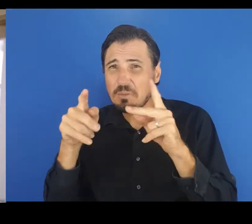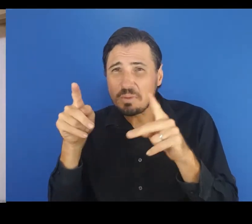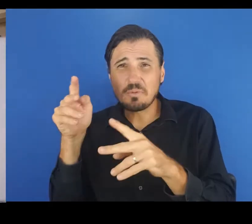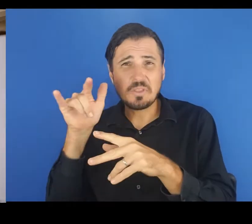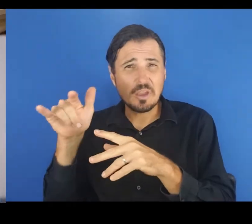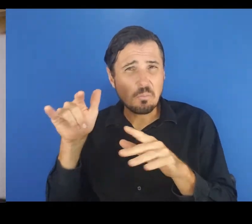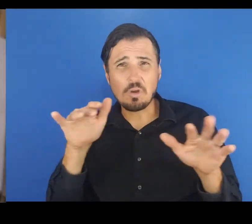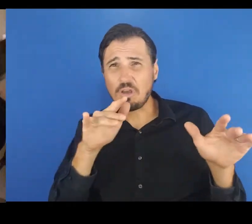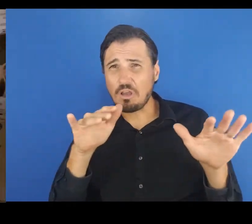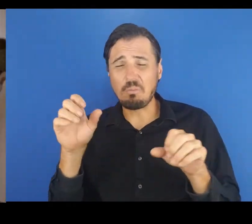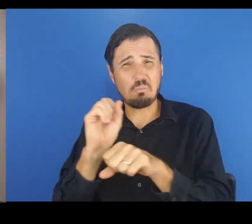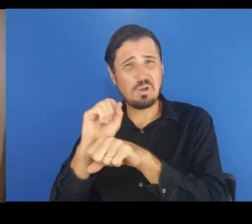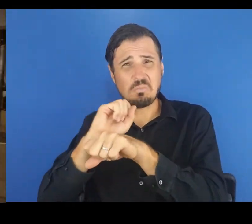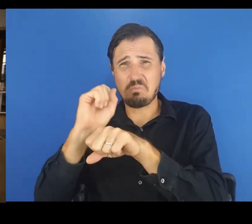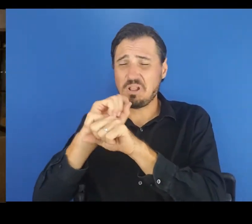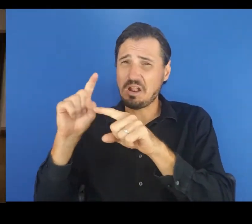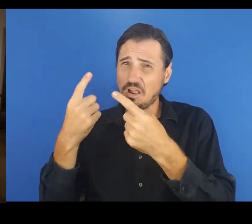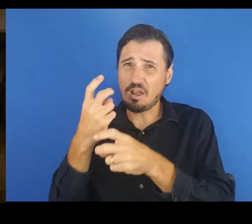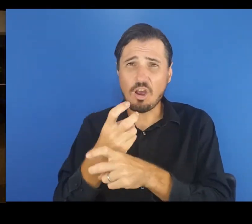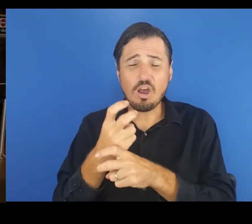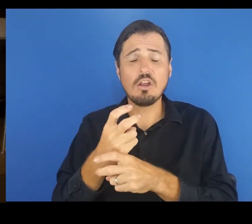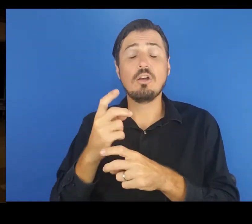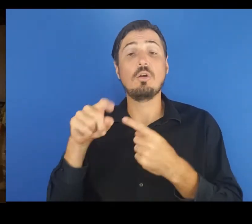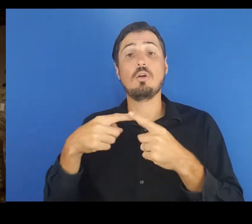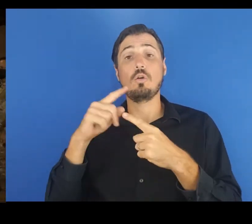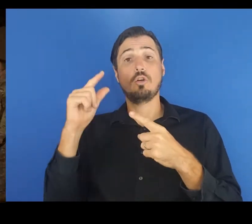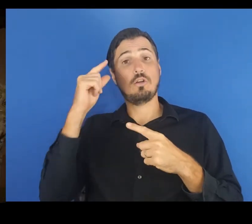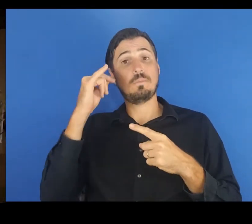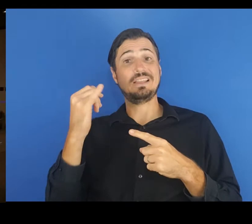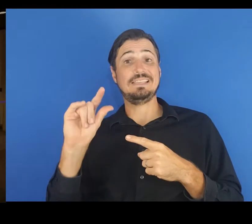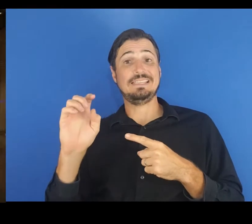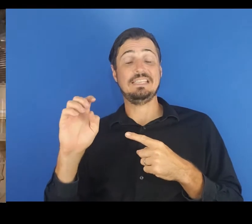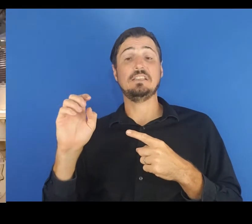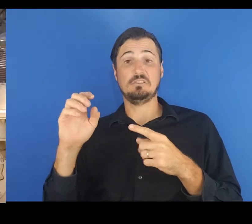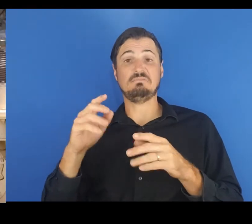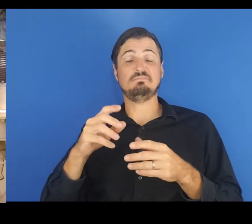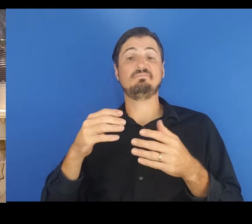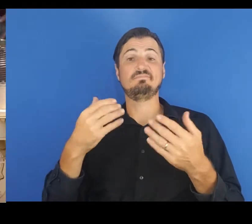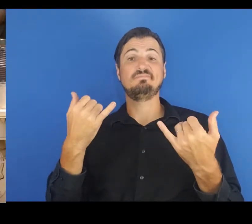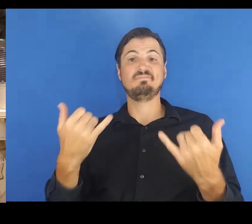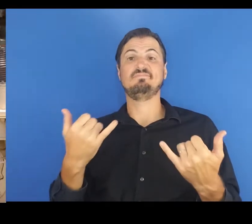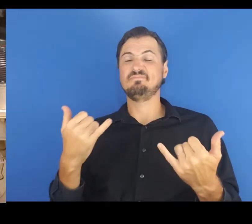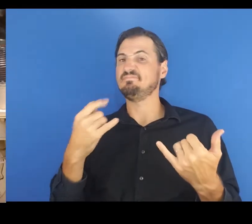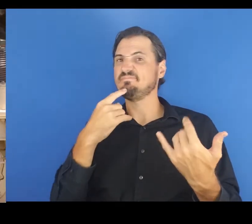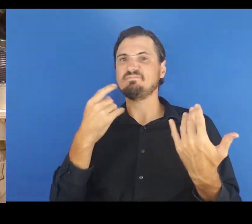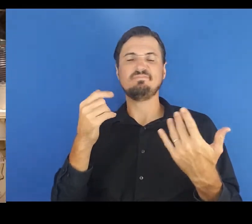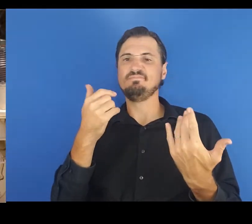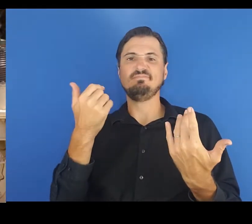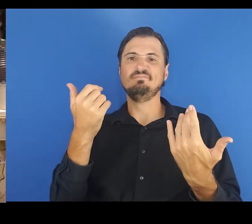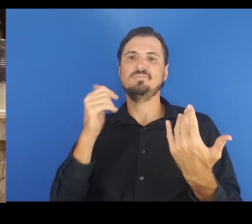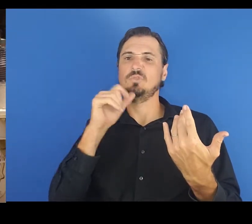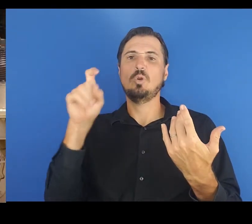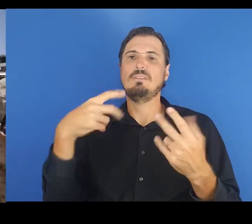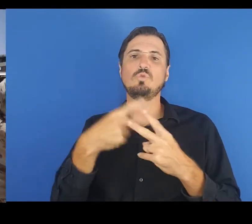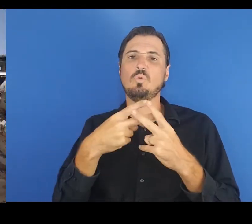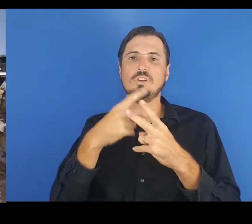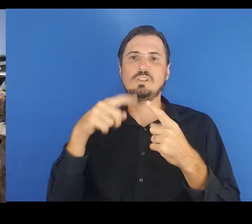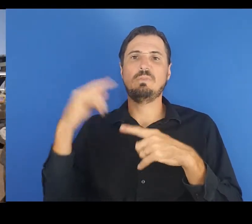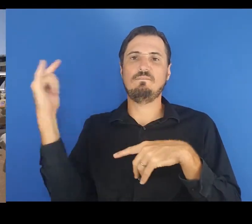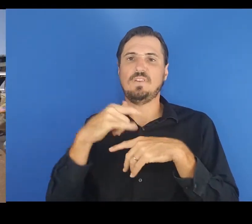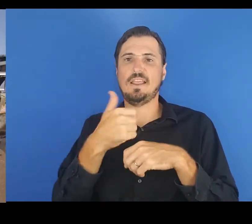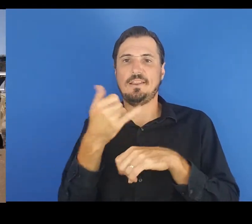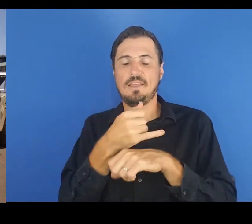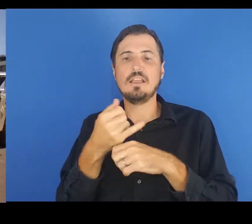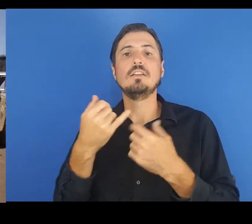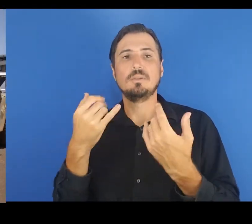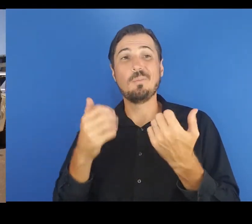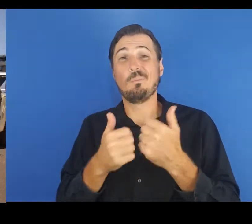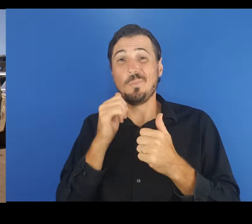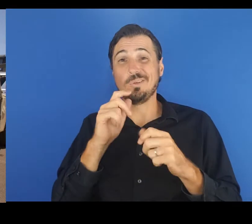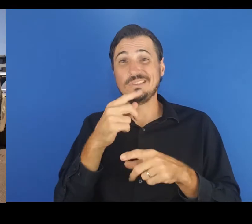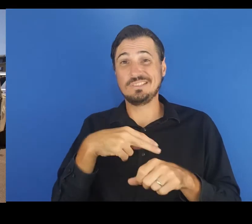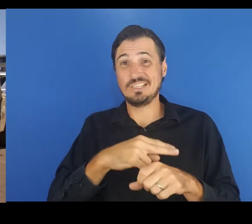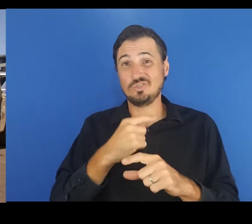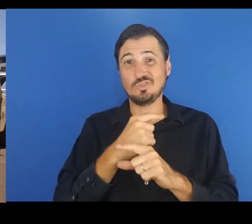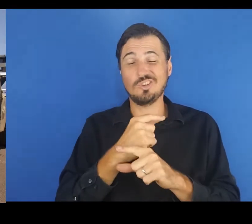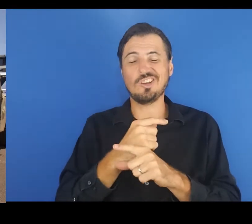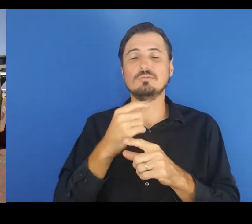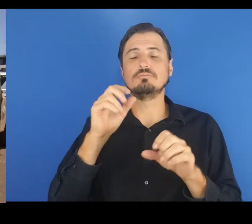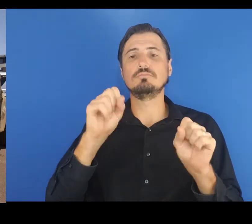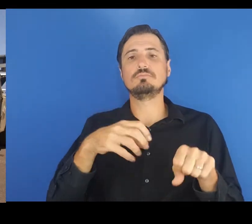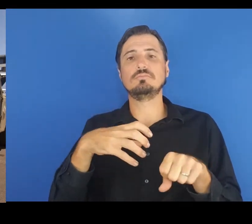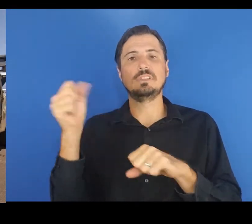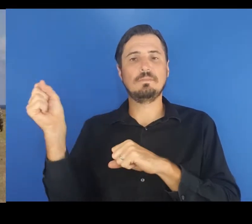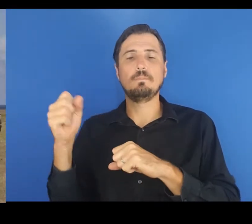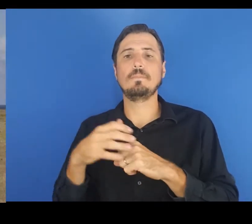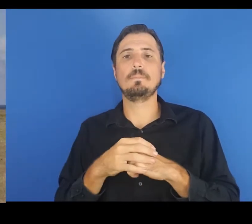As Governor Ige lifted the interisland quarantine on June 15, most of the off-island Guard members left Thursday to return to their home islands. A small team will remain to manage